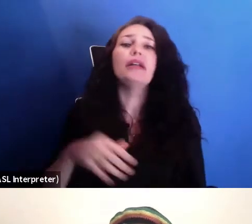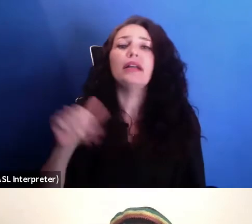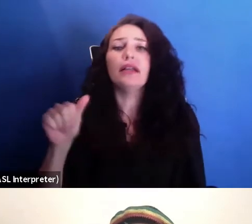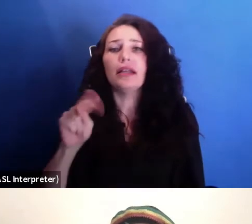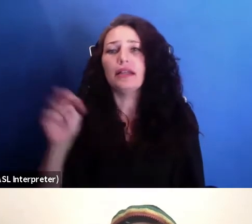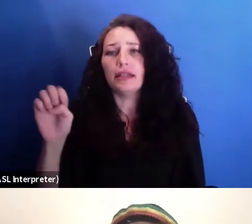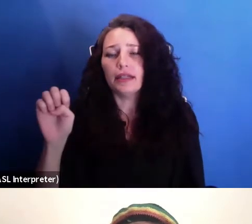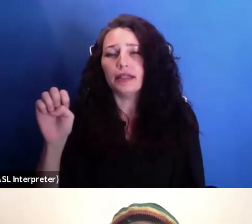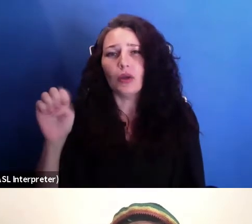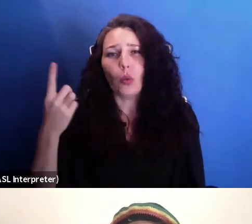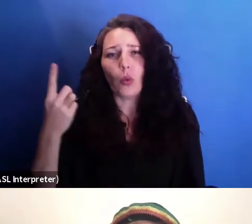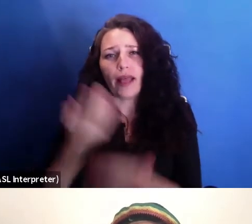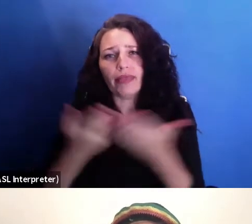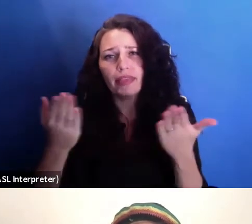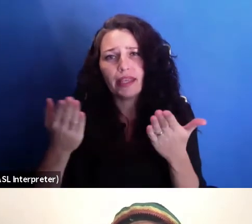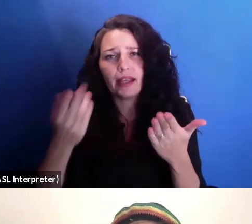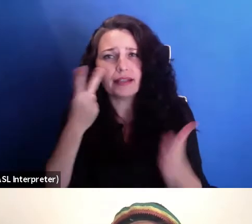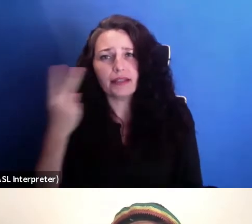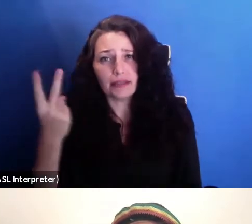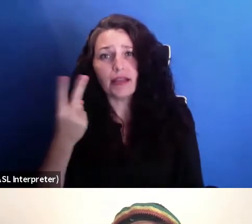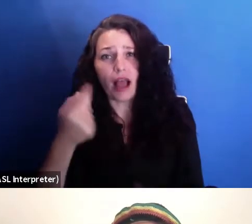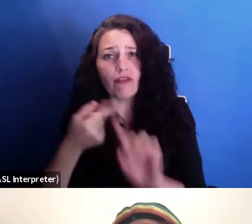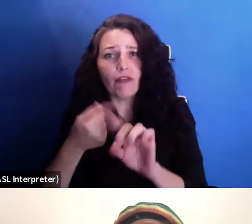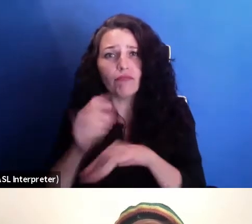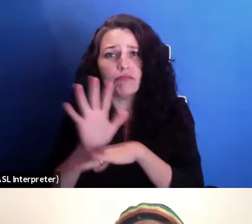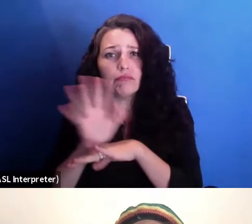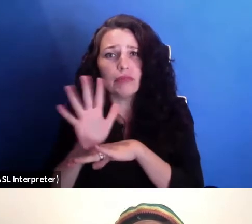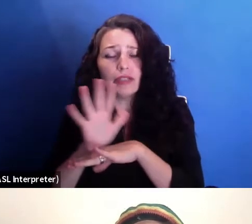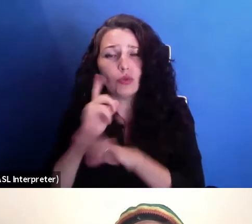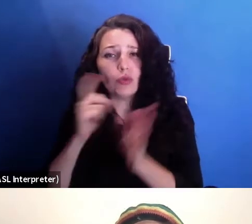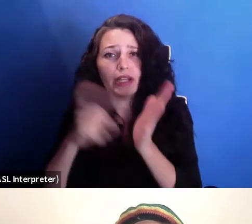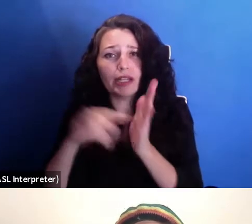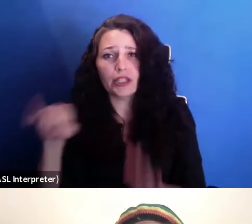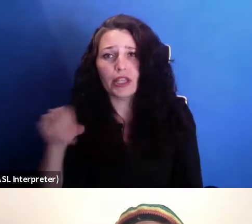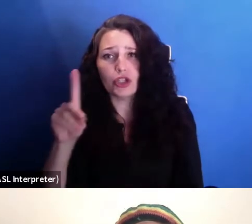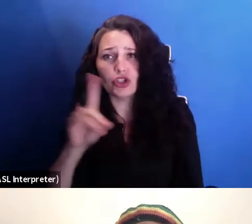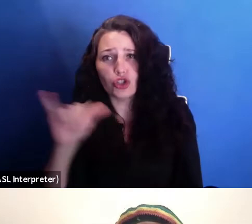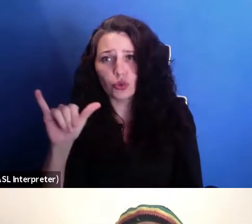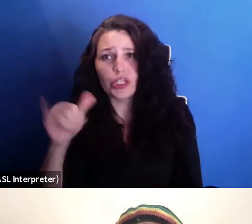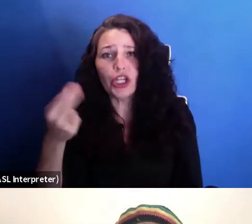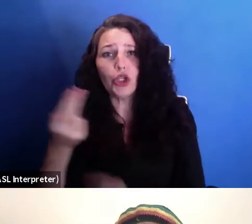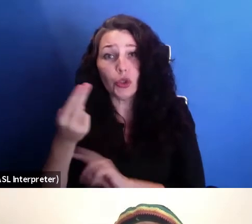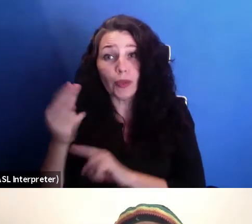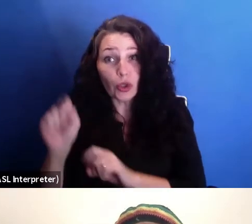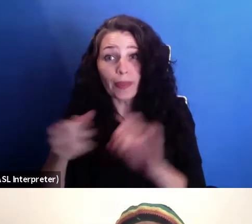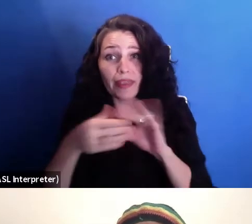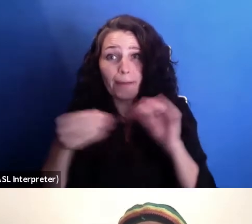was recognizing that Judy Heumann could be your message bearer through that sort of through line,